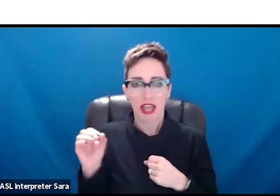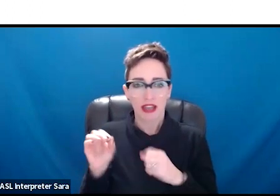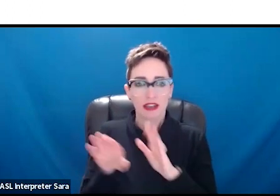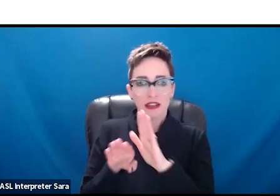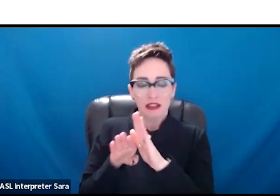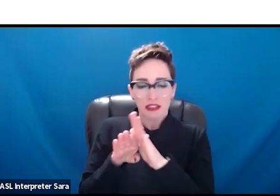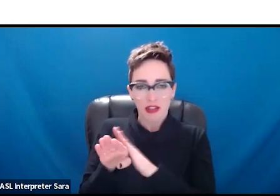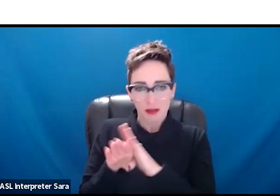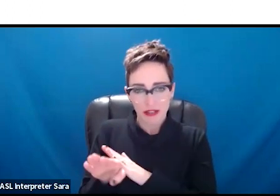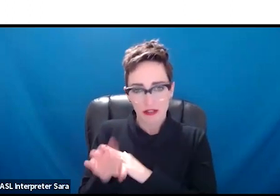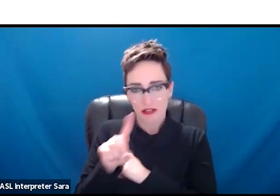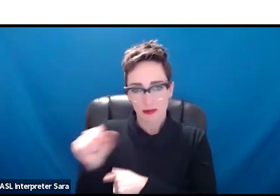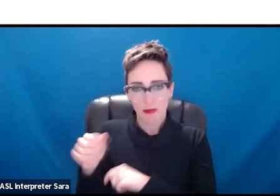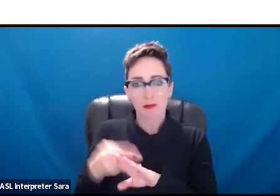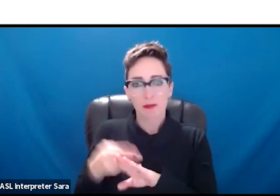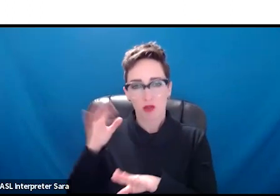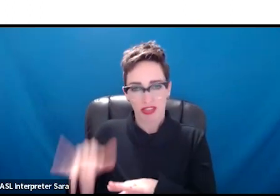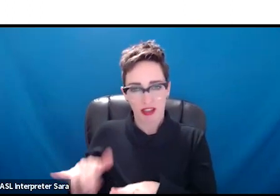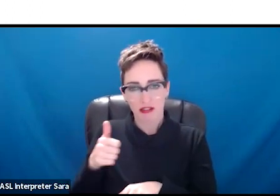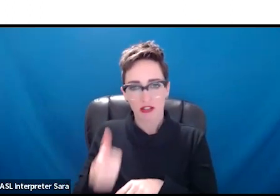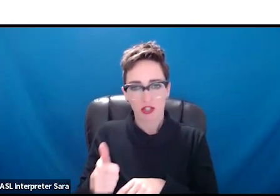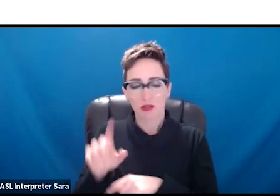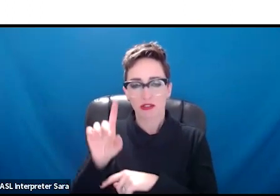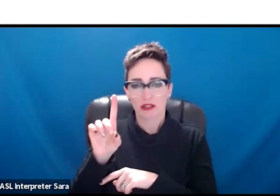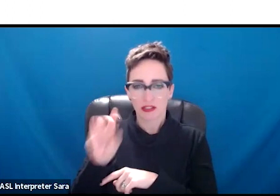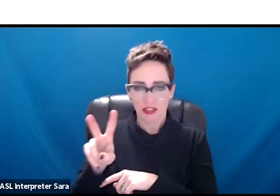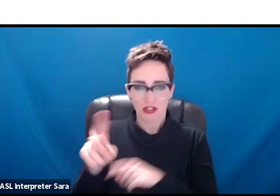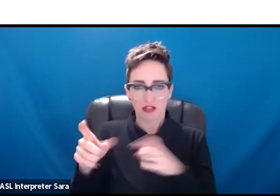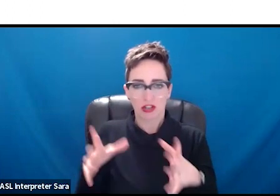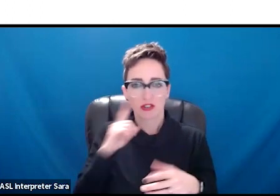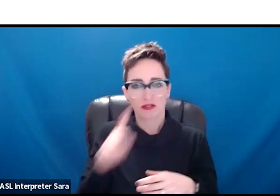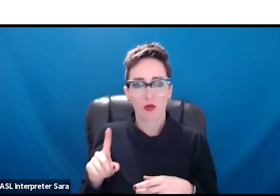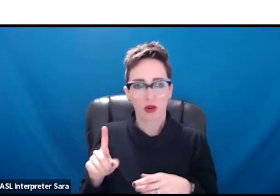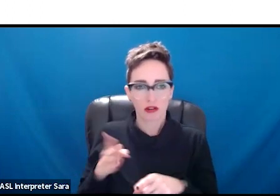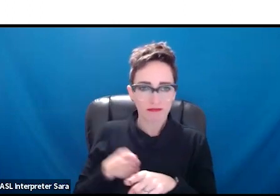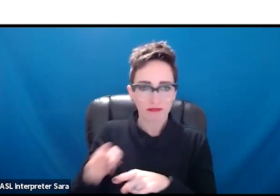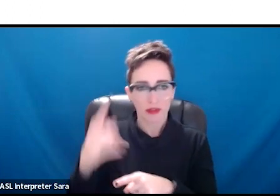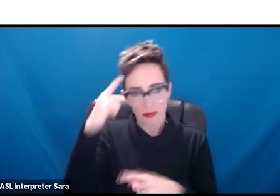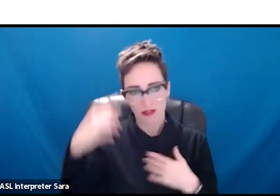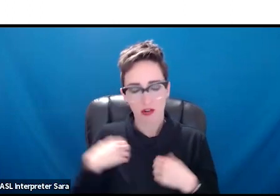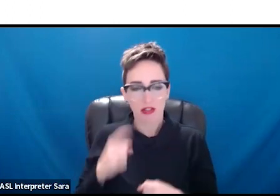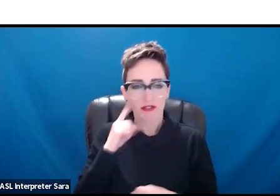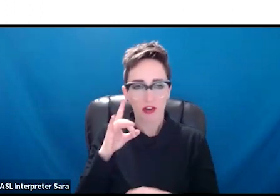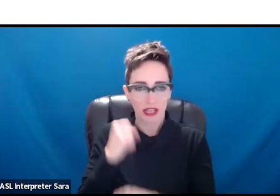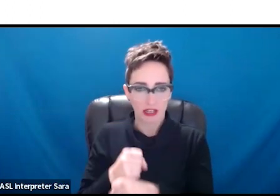Prior to this role, she served as the Division Director for the Division of Behavioral Health for eight years, the Community